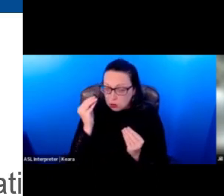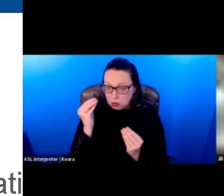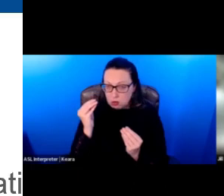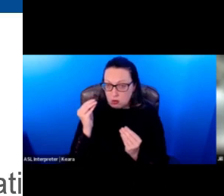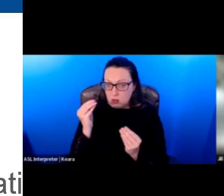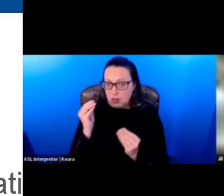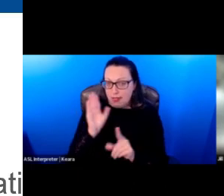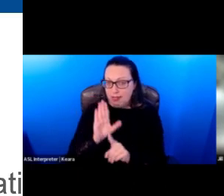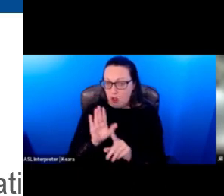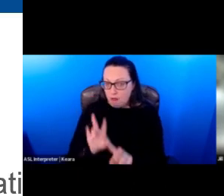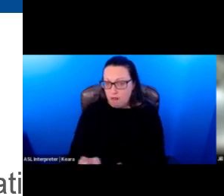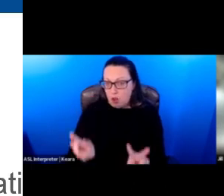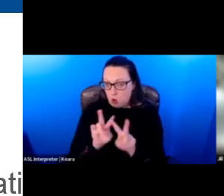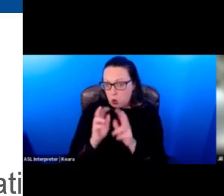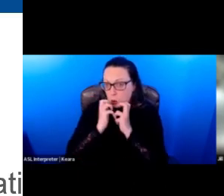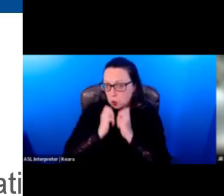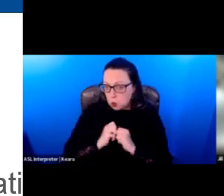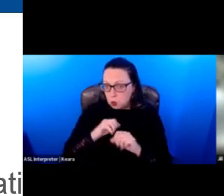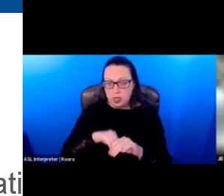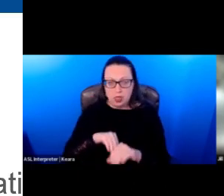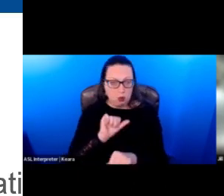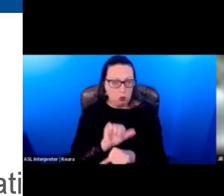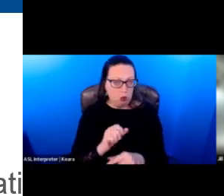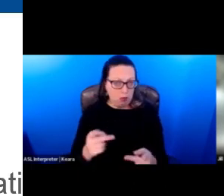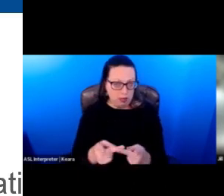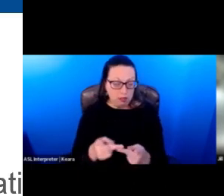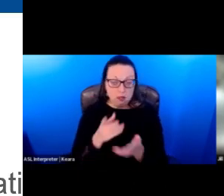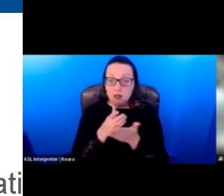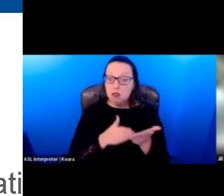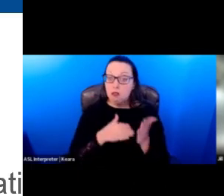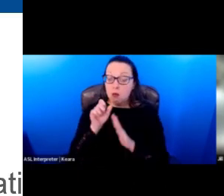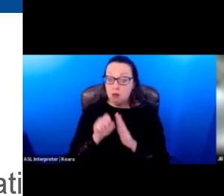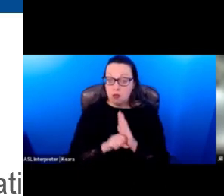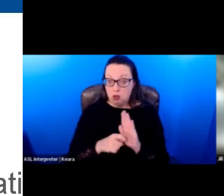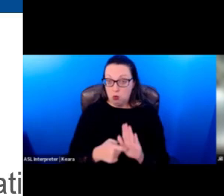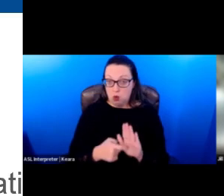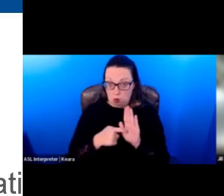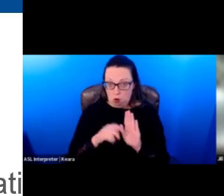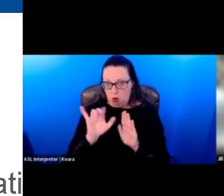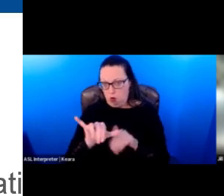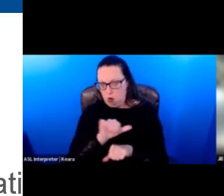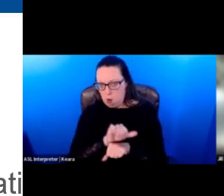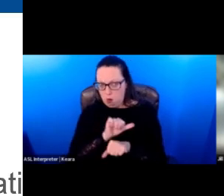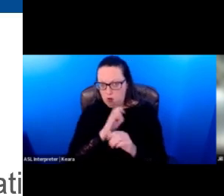workplace. Now, some states actually require that employment conversations happen right at